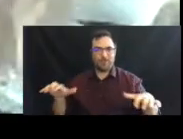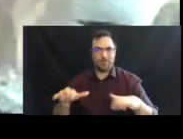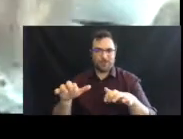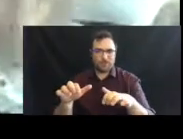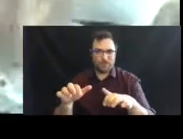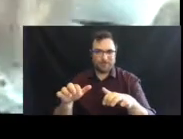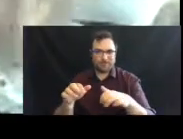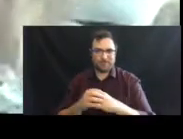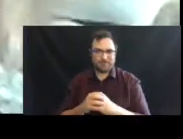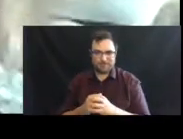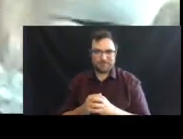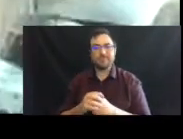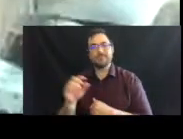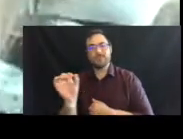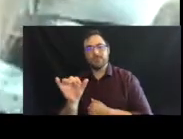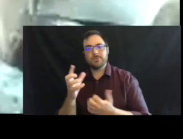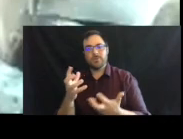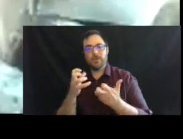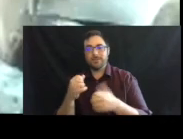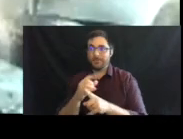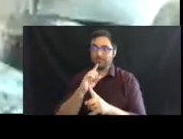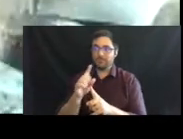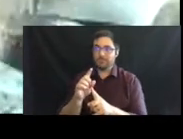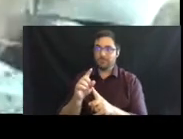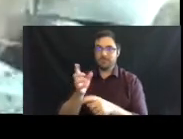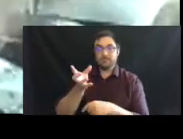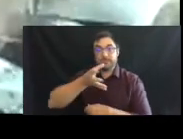We also want to make sure that parents, as they're going through the journey of learning